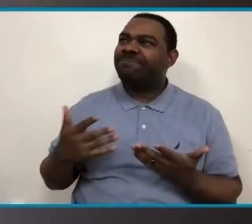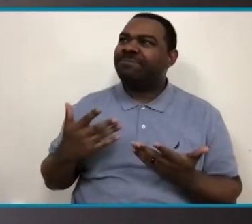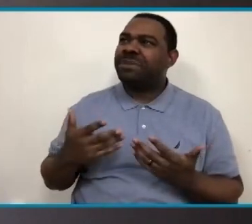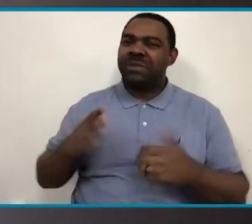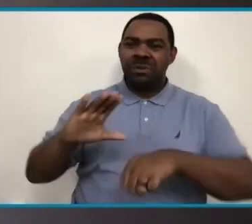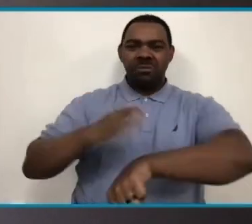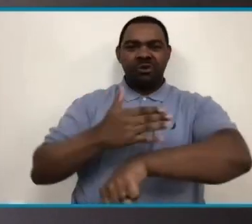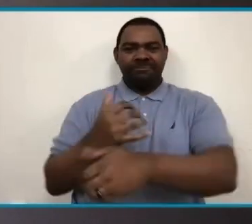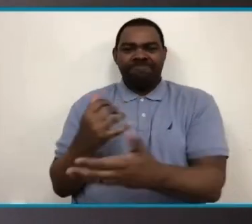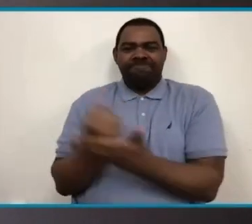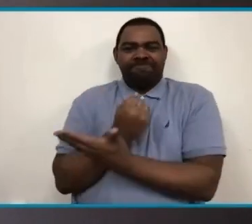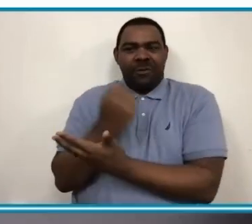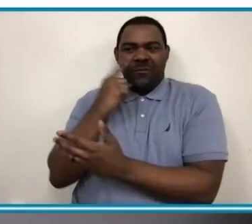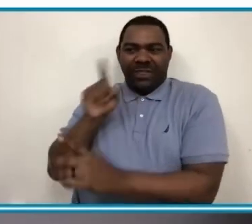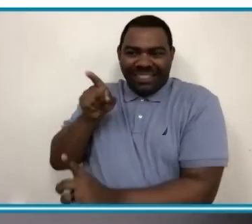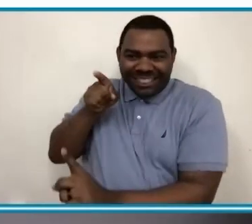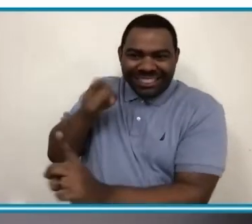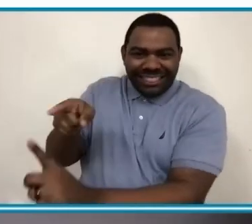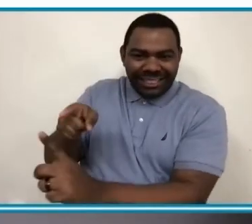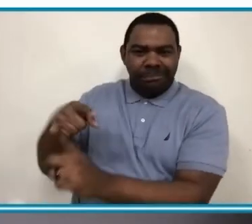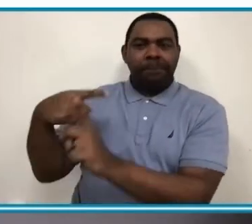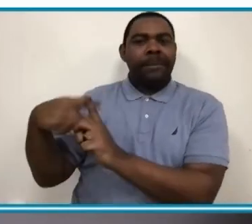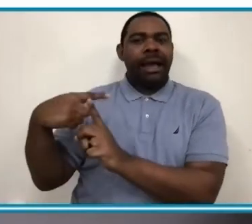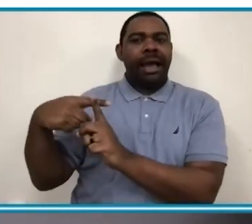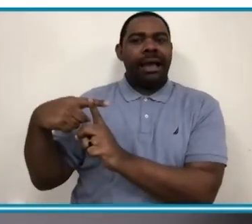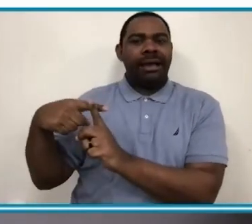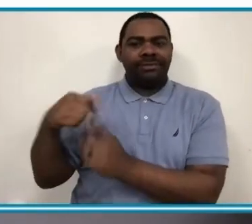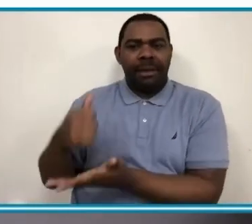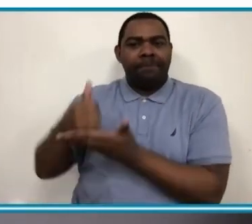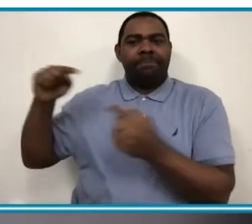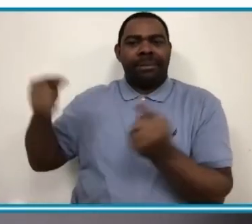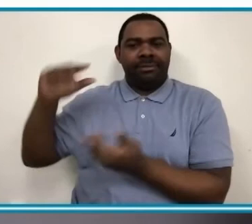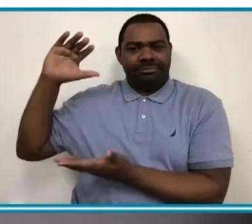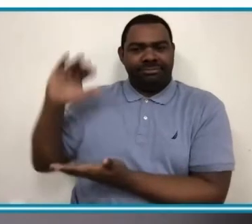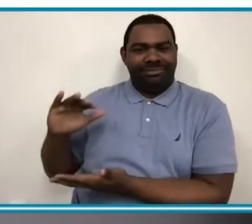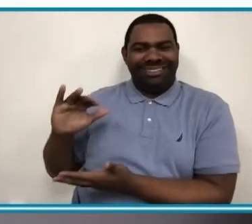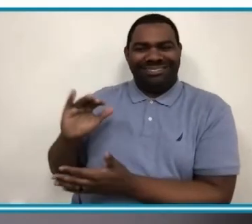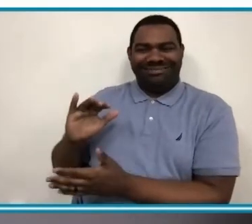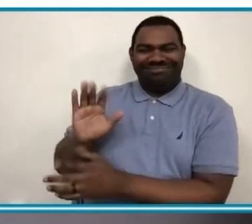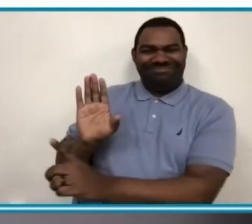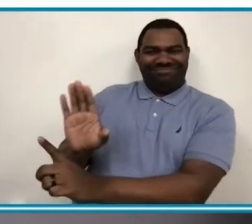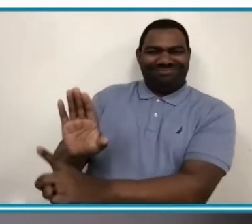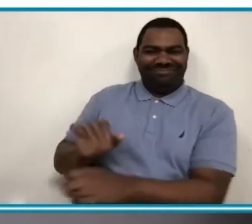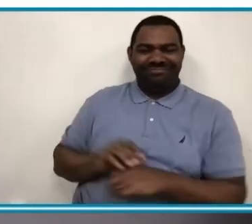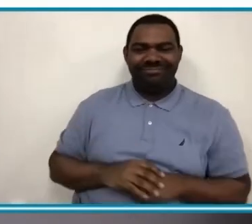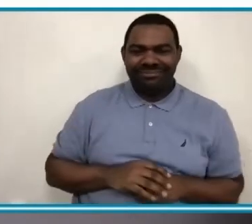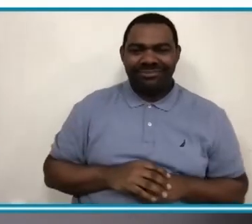their pain. Thank you both and then Dr. Chatterjee was there anything you would like to speak to